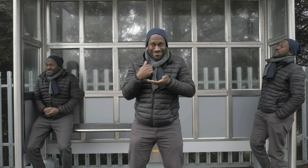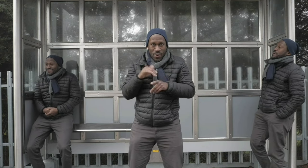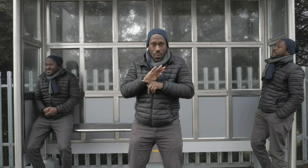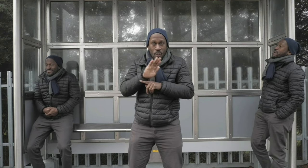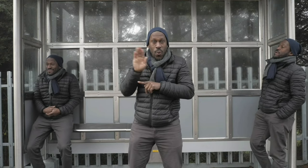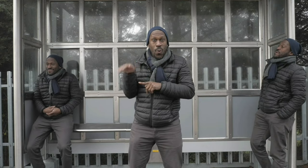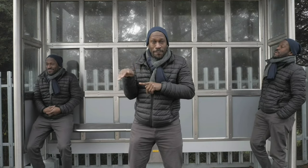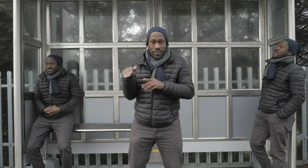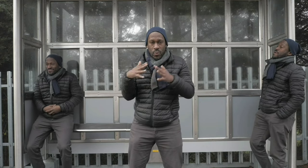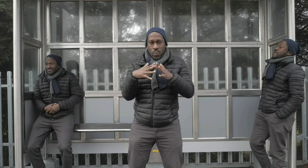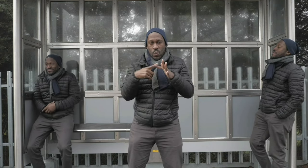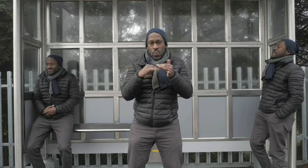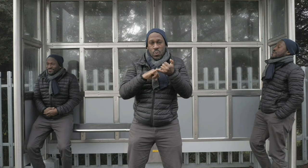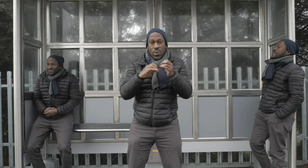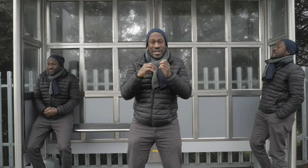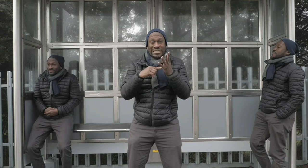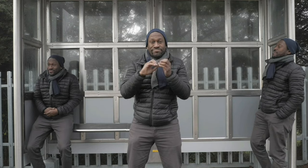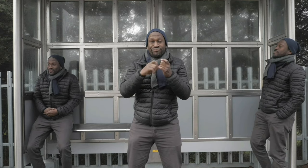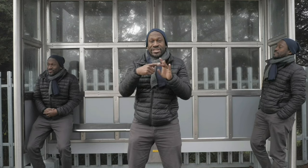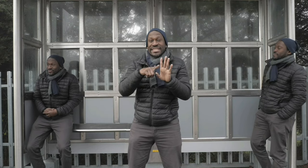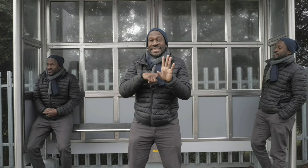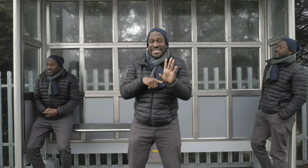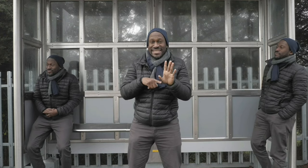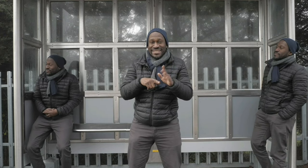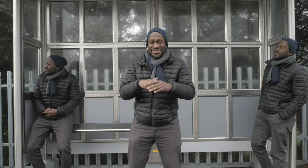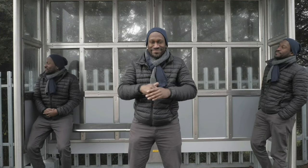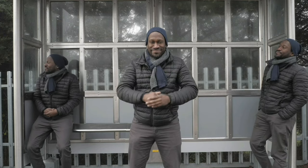To Westbury, home for tea.